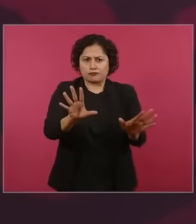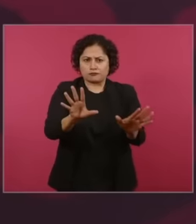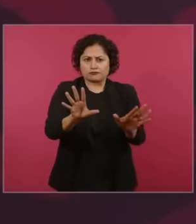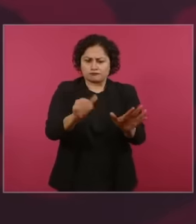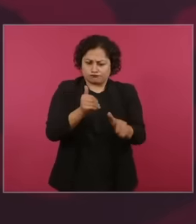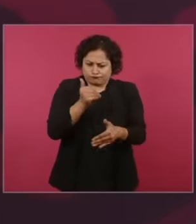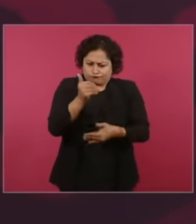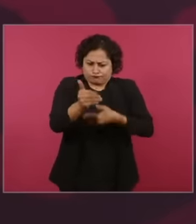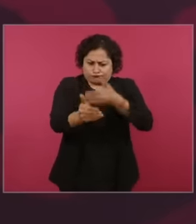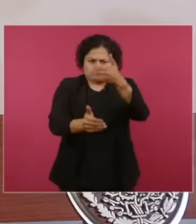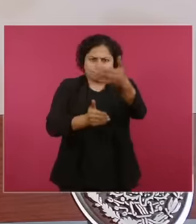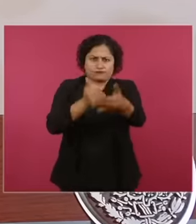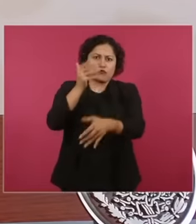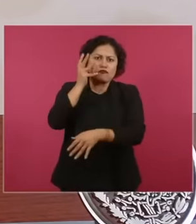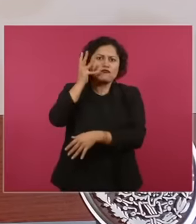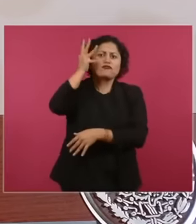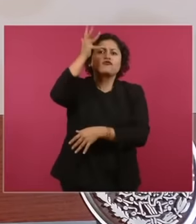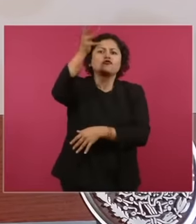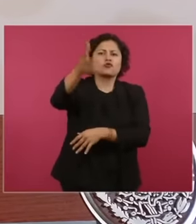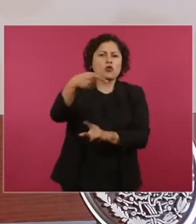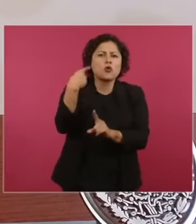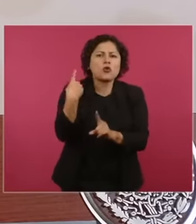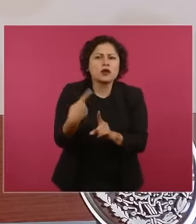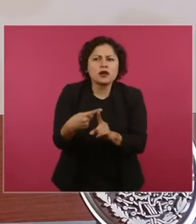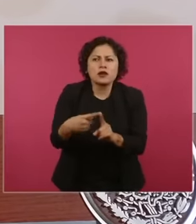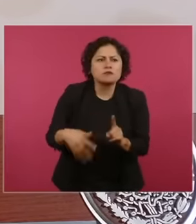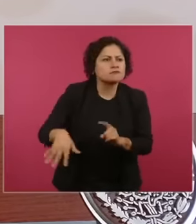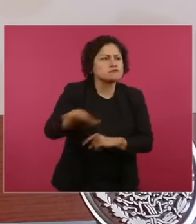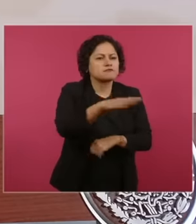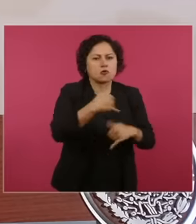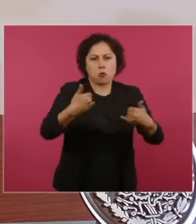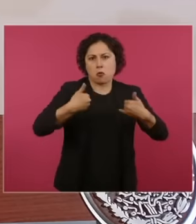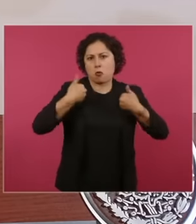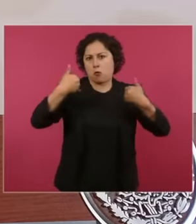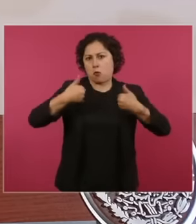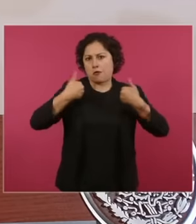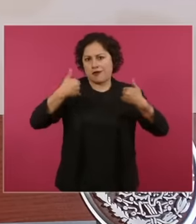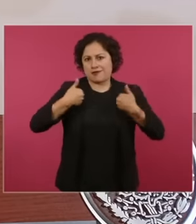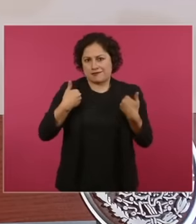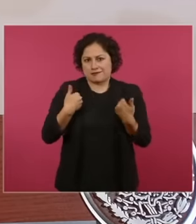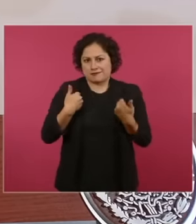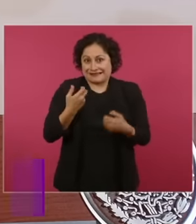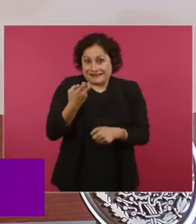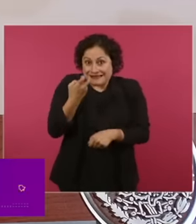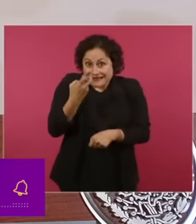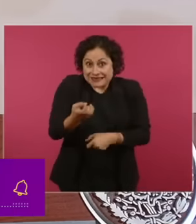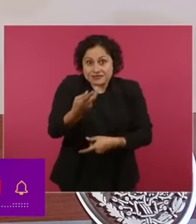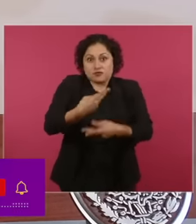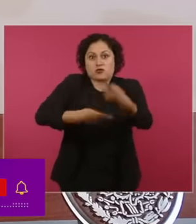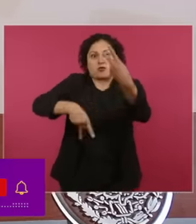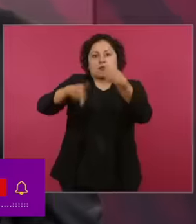development depends on it, strengthening North America